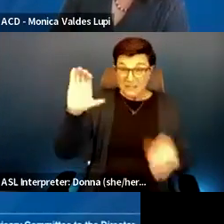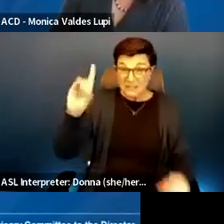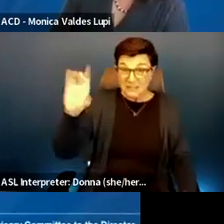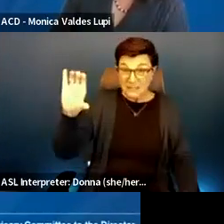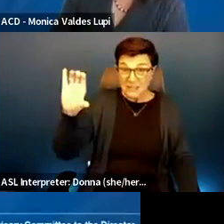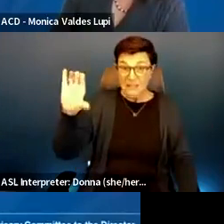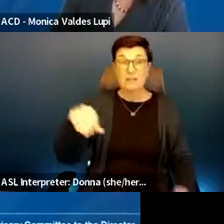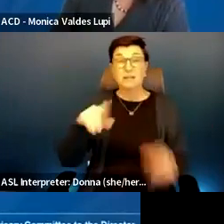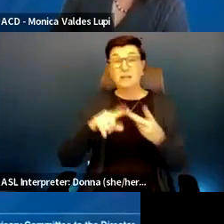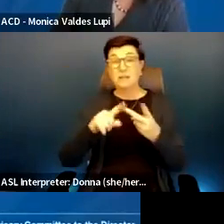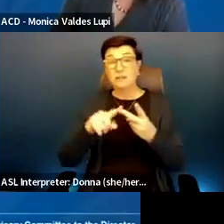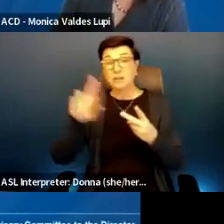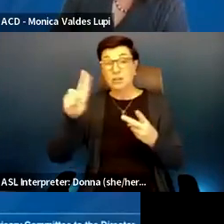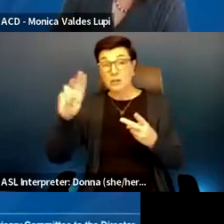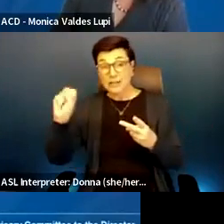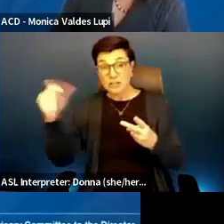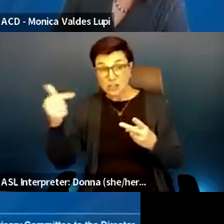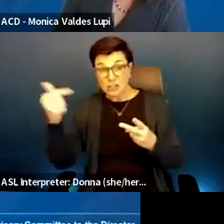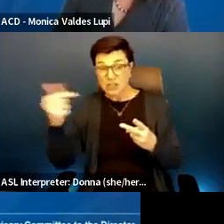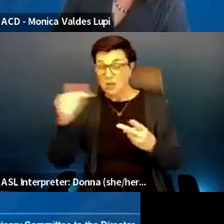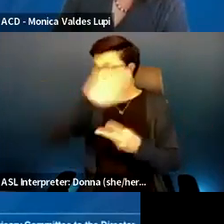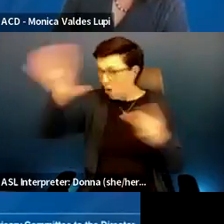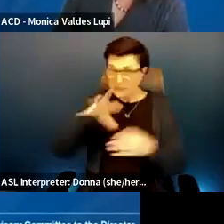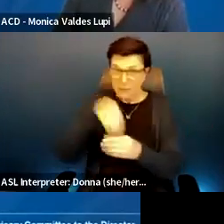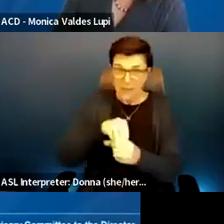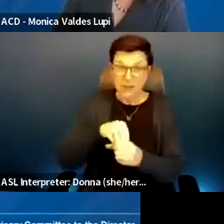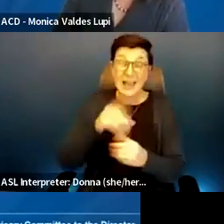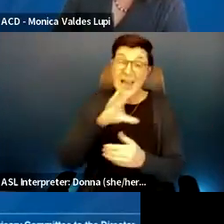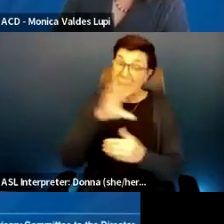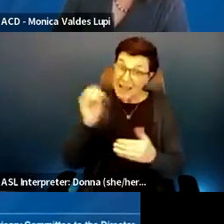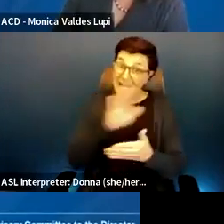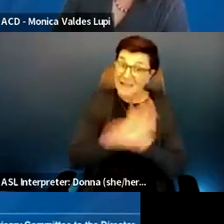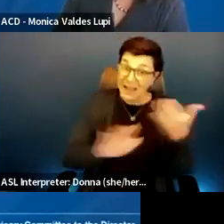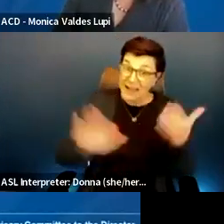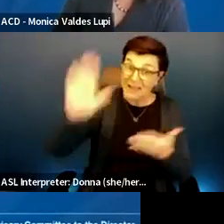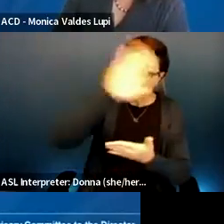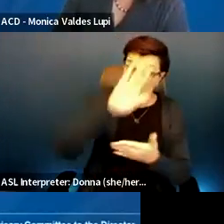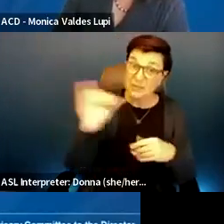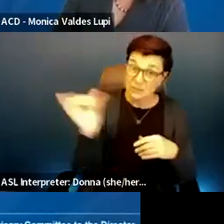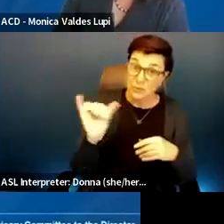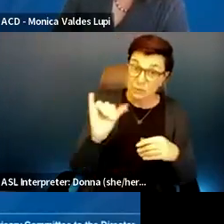And then I think it also has to be an academic and industry effort as well.